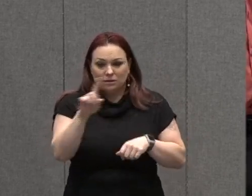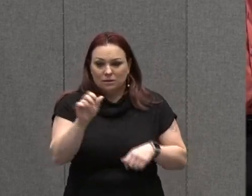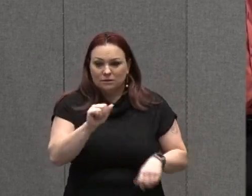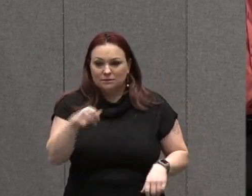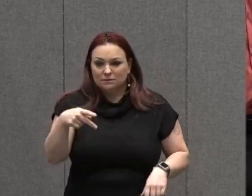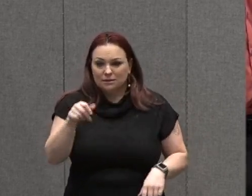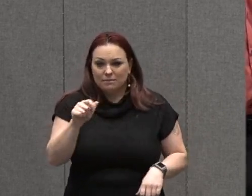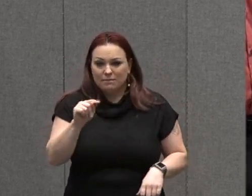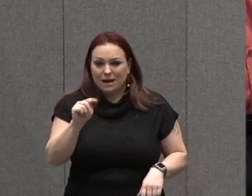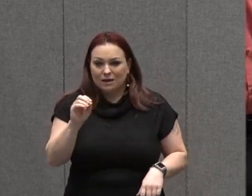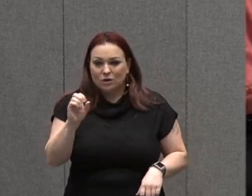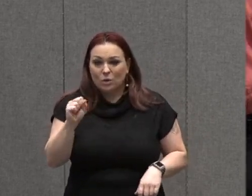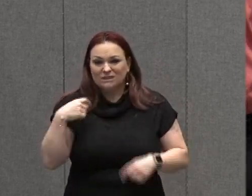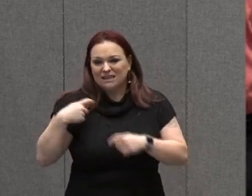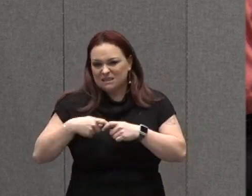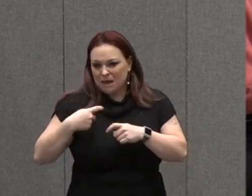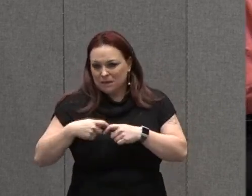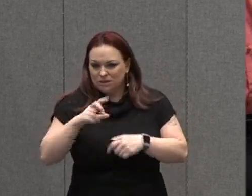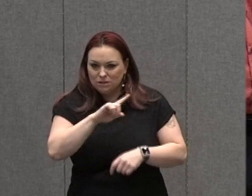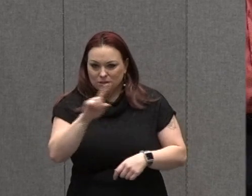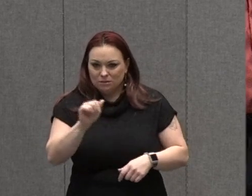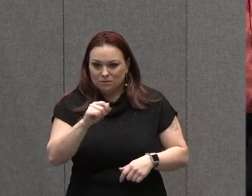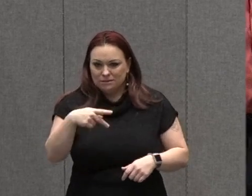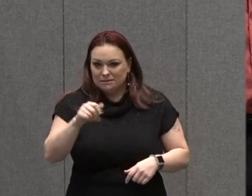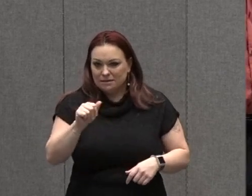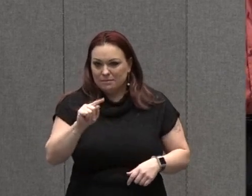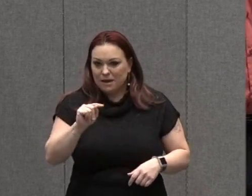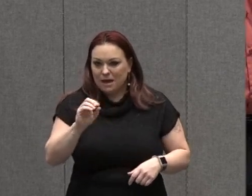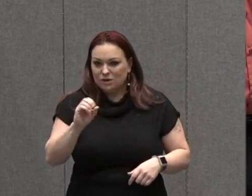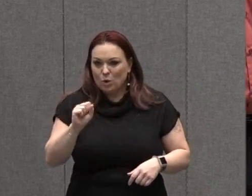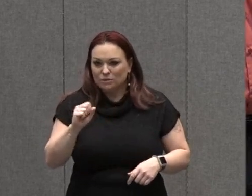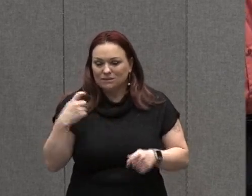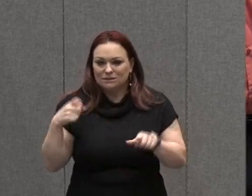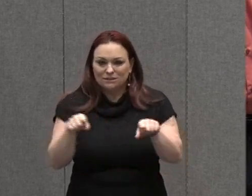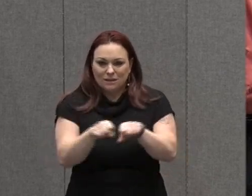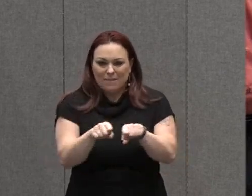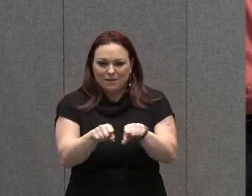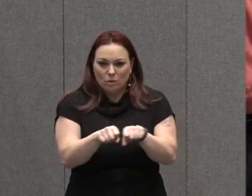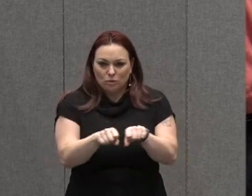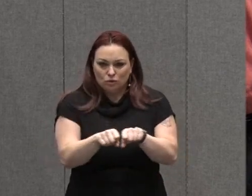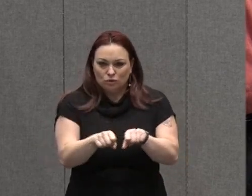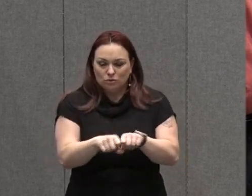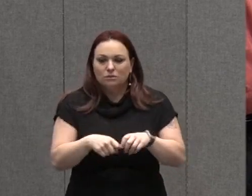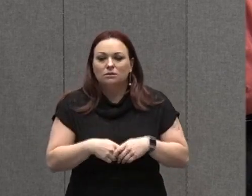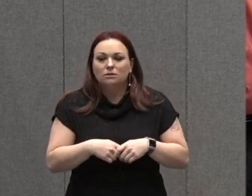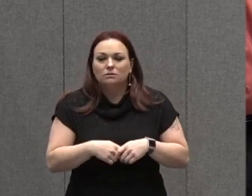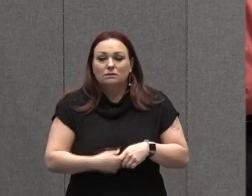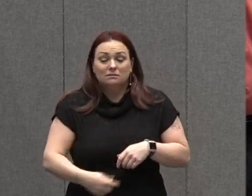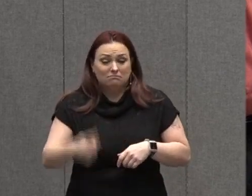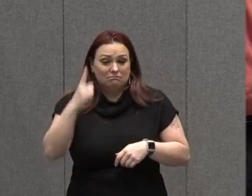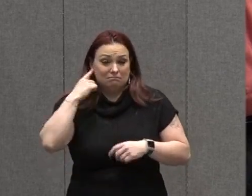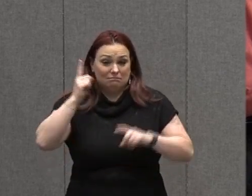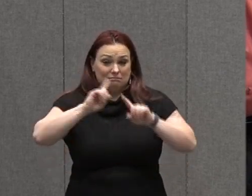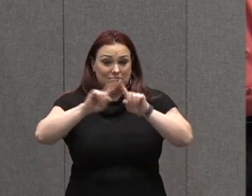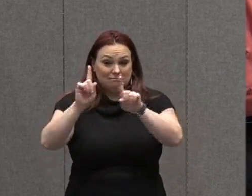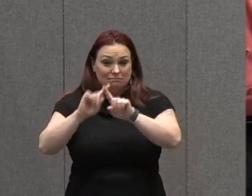Zapatos - Yes, zapatos Zapatos. I hear all sorts of sounds on a listening walk.